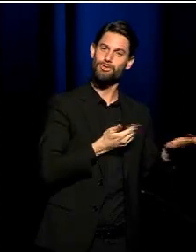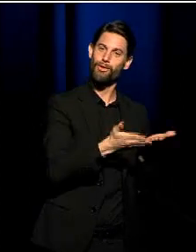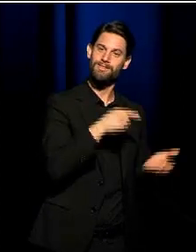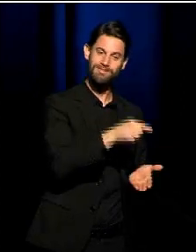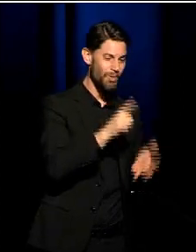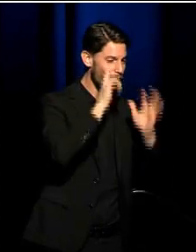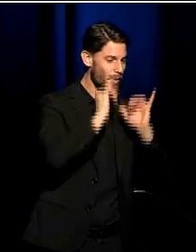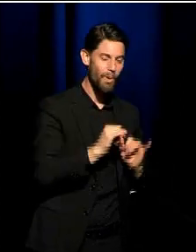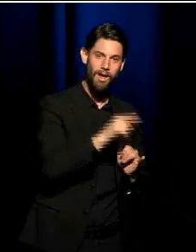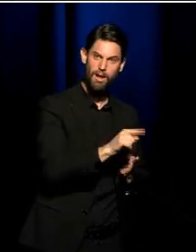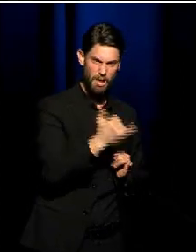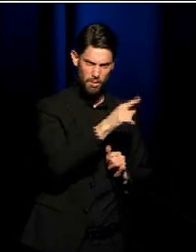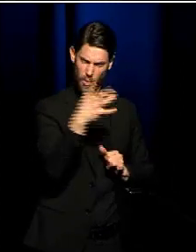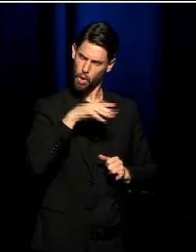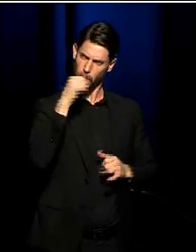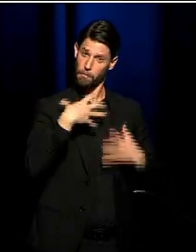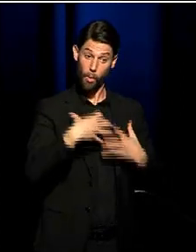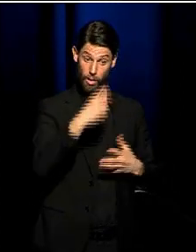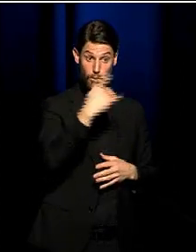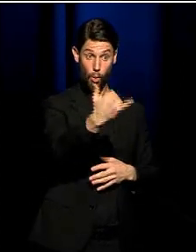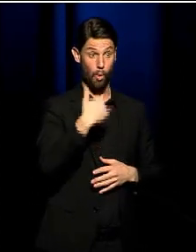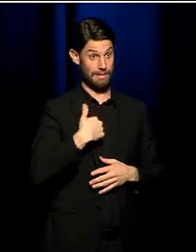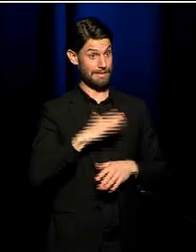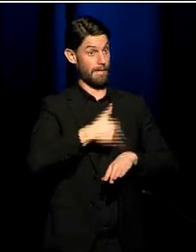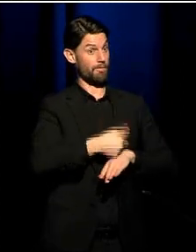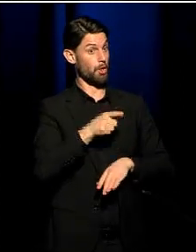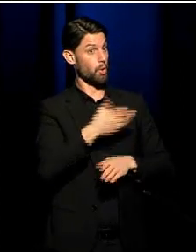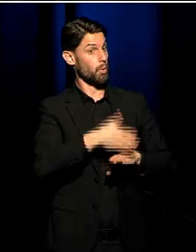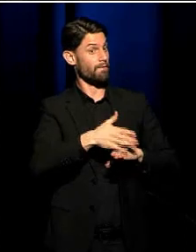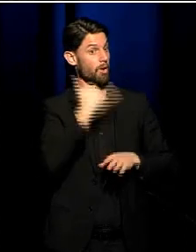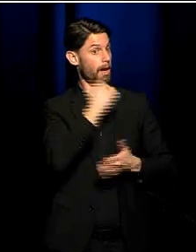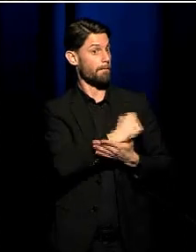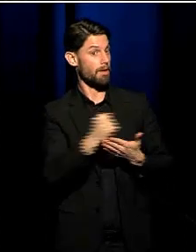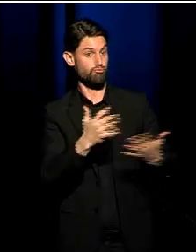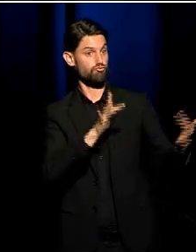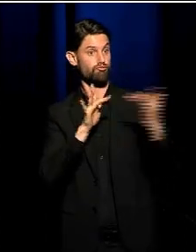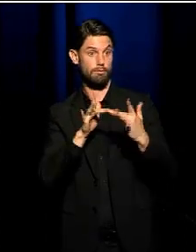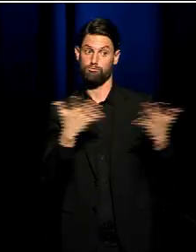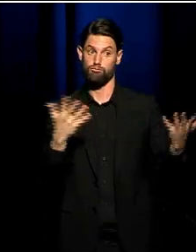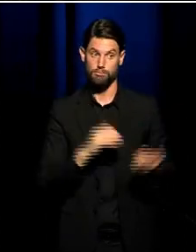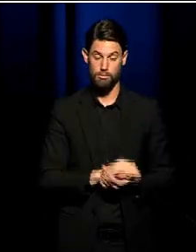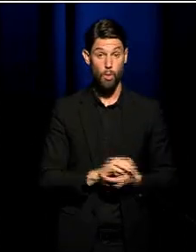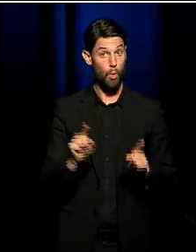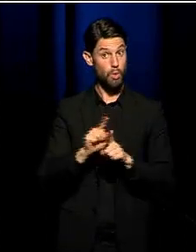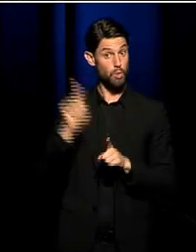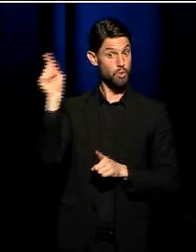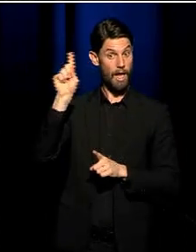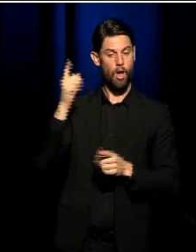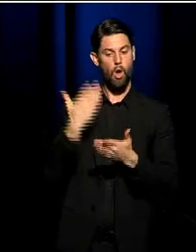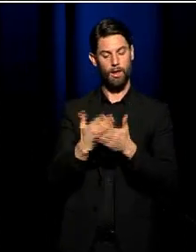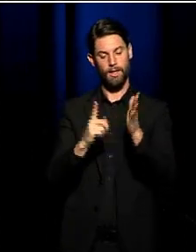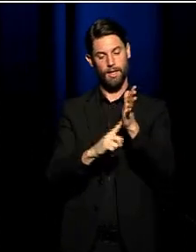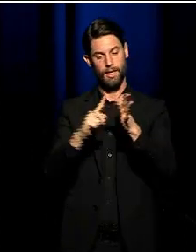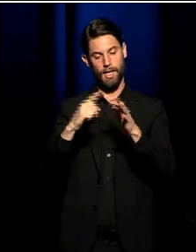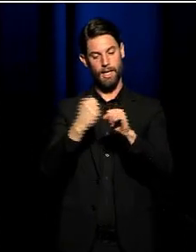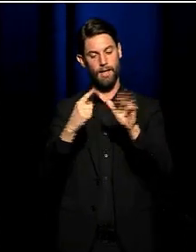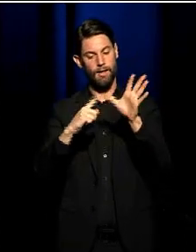to engage with the Royal Commission. Information about the service is also available from today on the Legal Aid New South Wales website